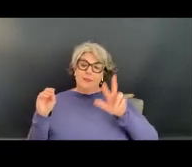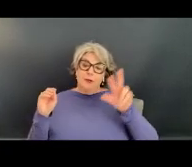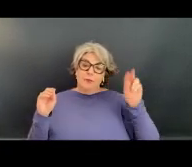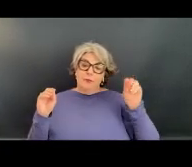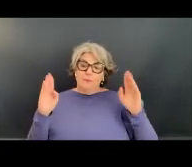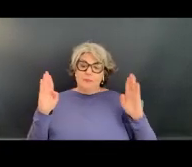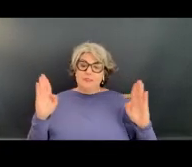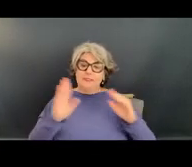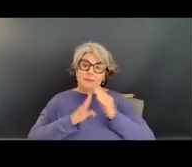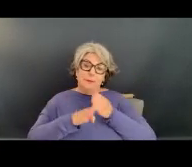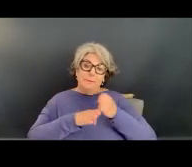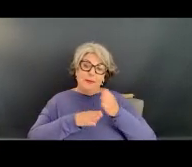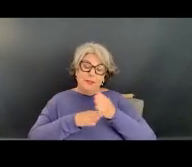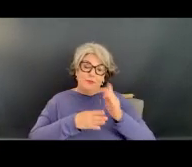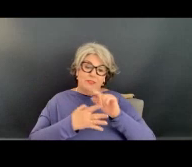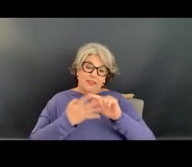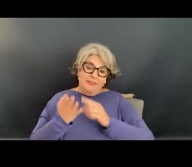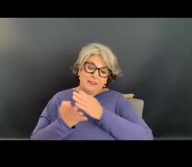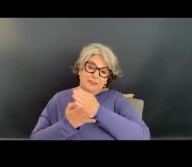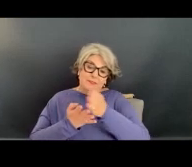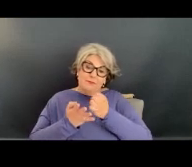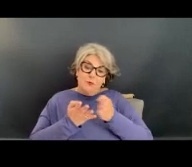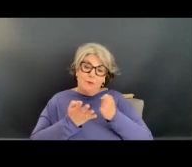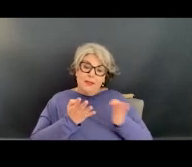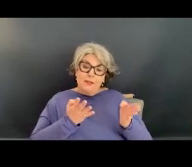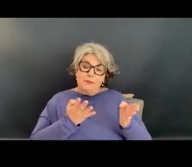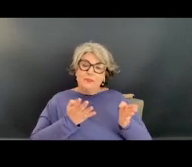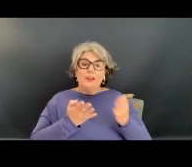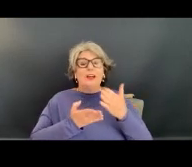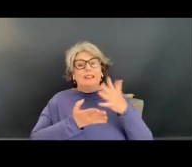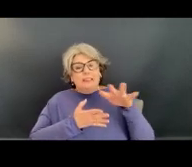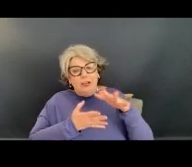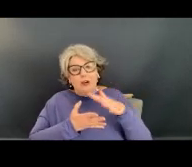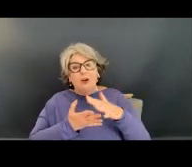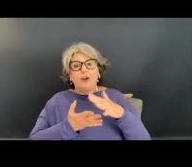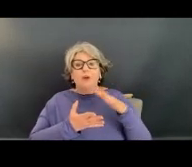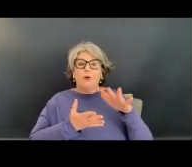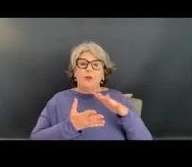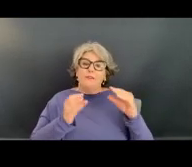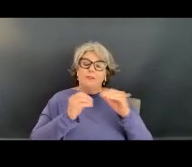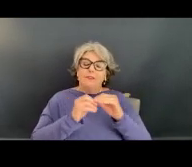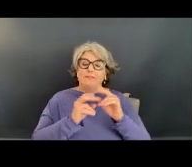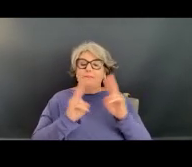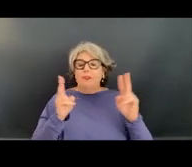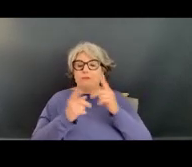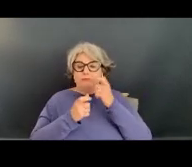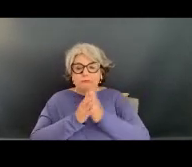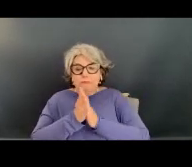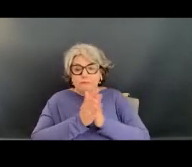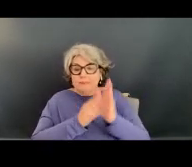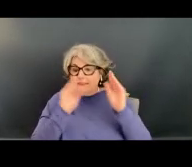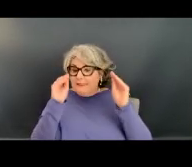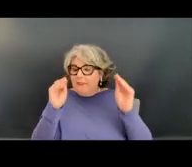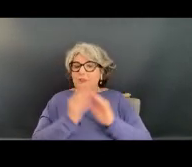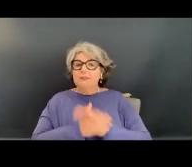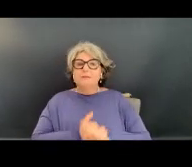in these disciplines are at least somewhat quite a bit or even very interested in teaching. Next slide.